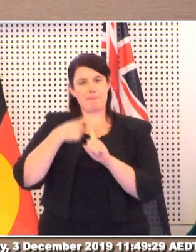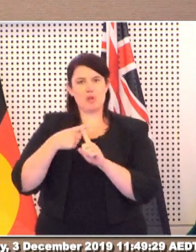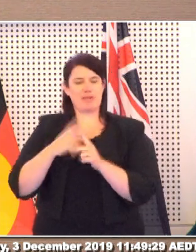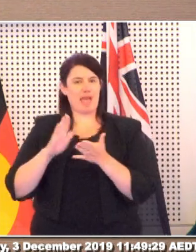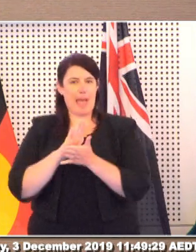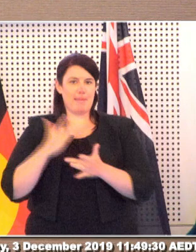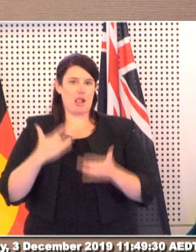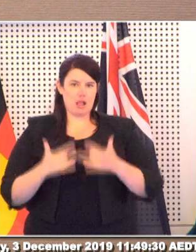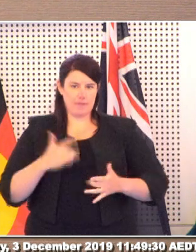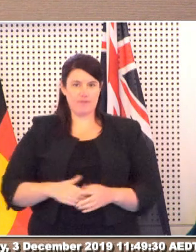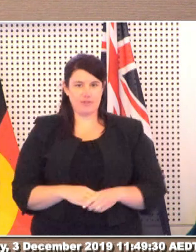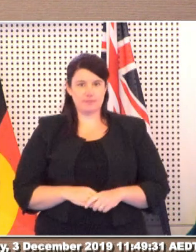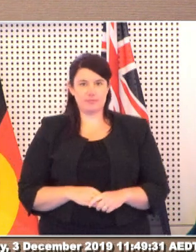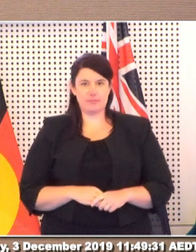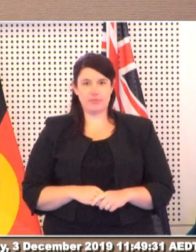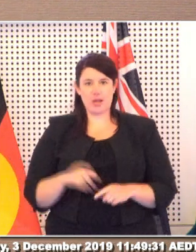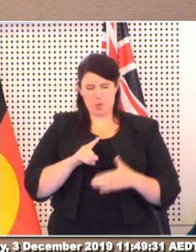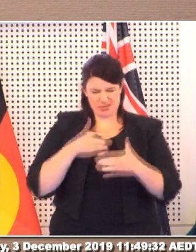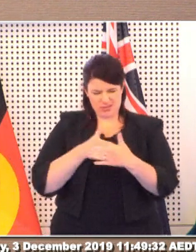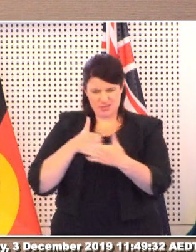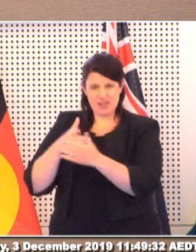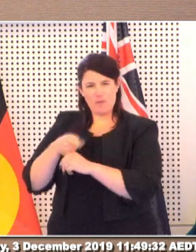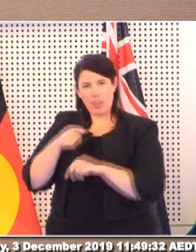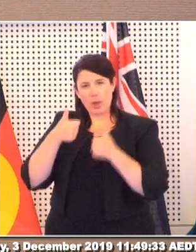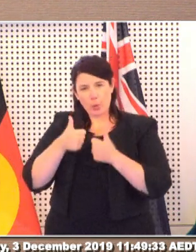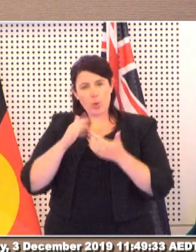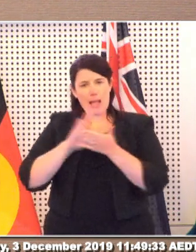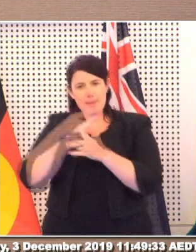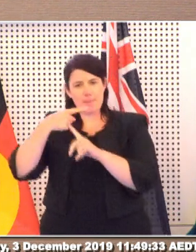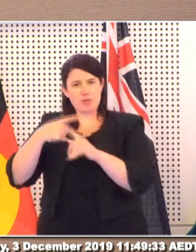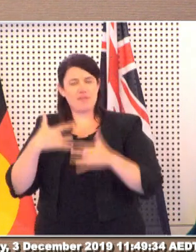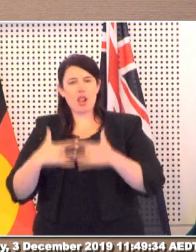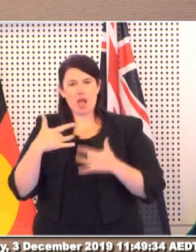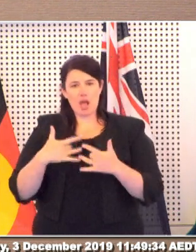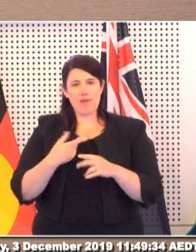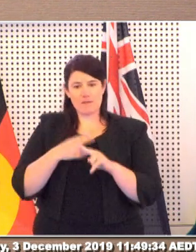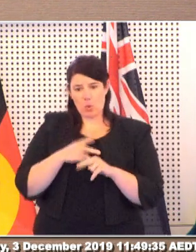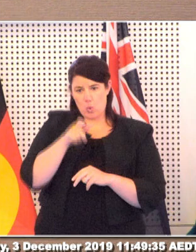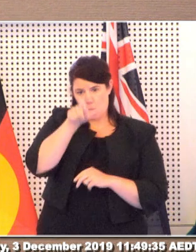And, really, what gets in the way of that for people at an individual level but also